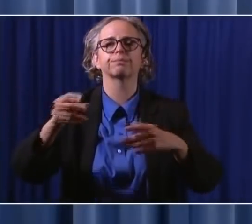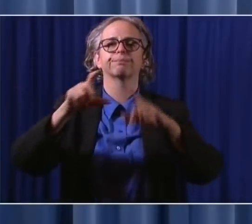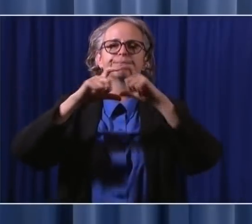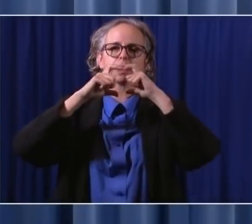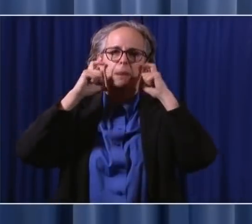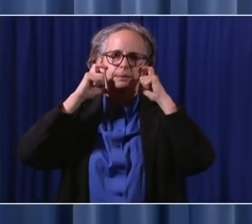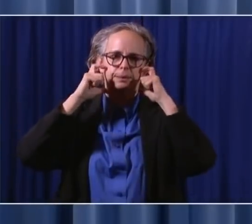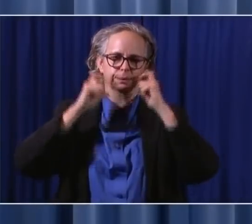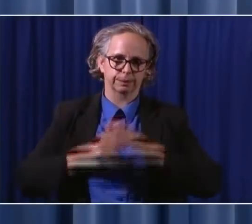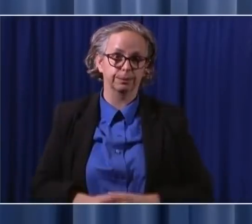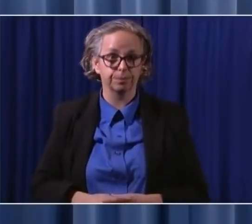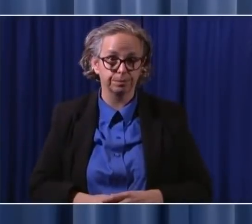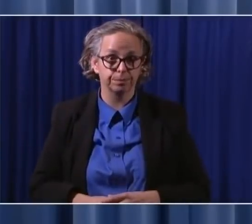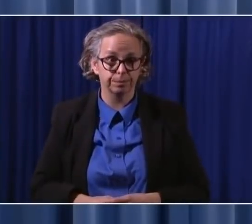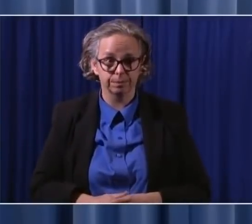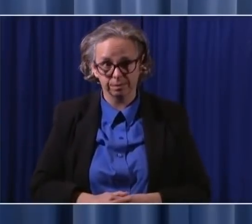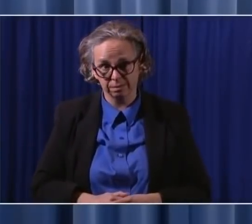JEWELRY STORE, SOME OTHER PLACE